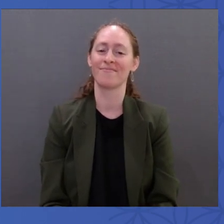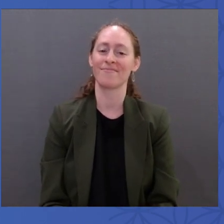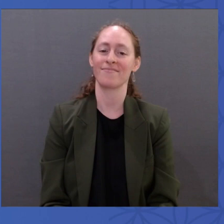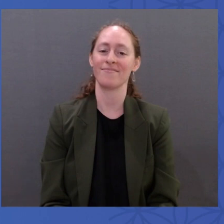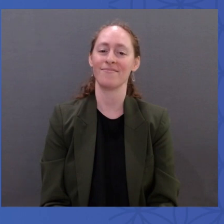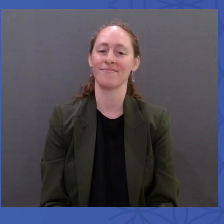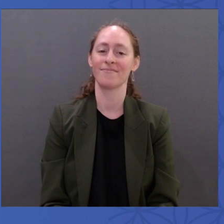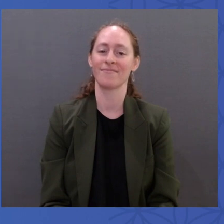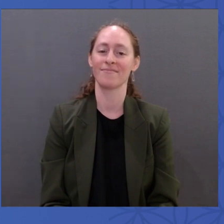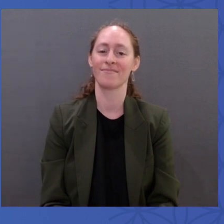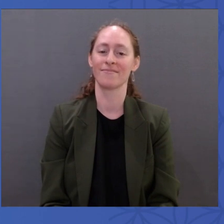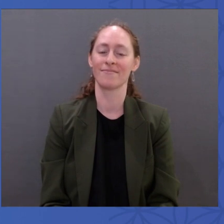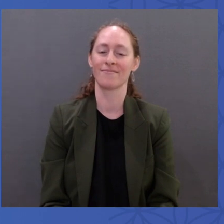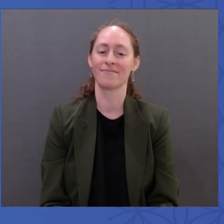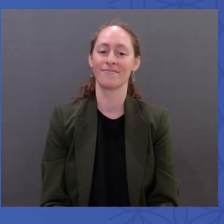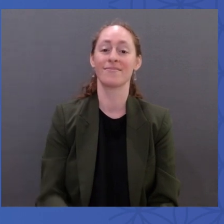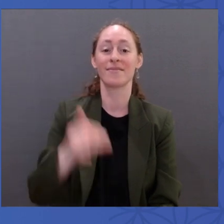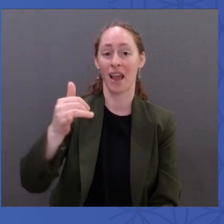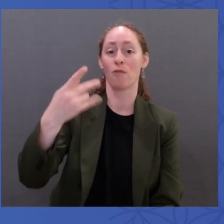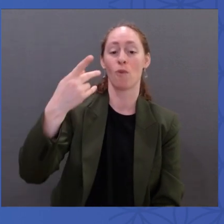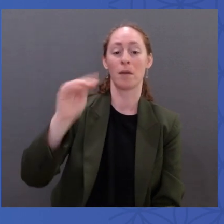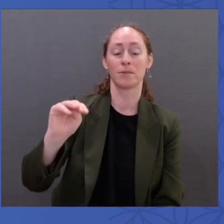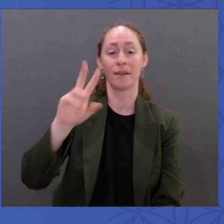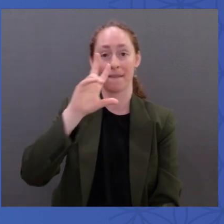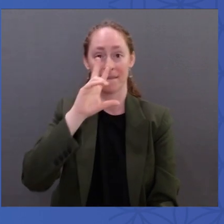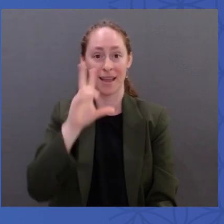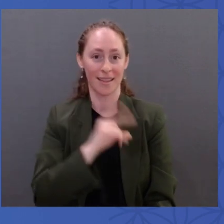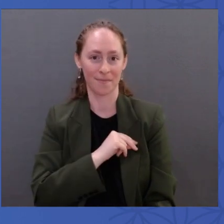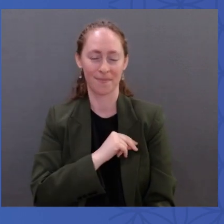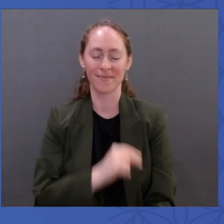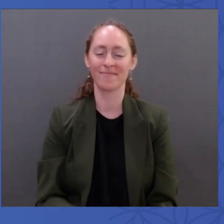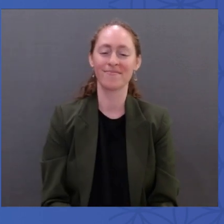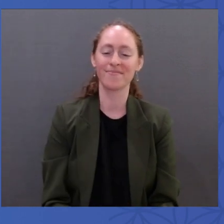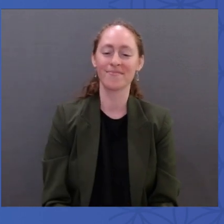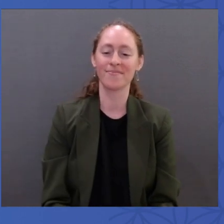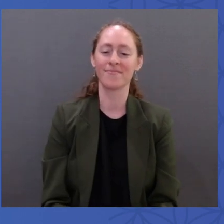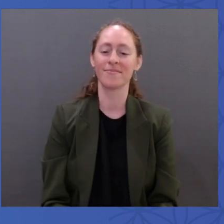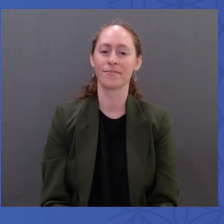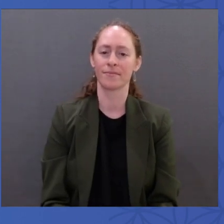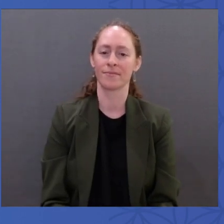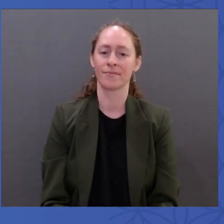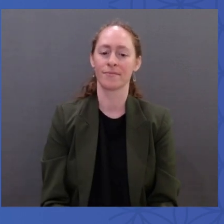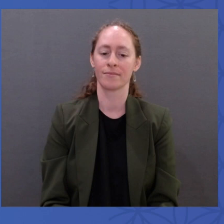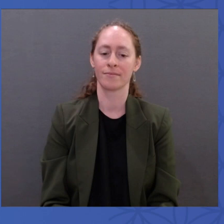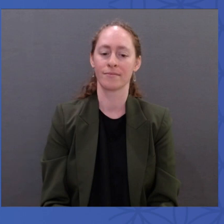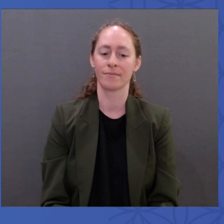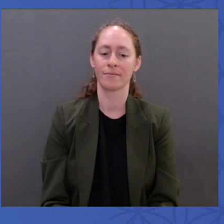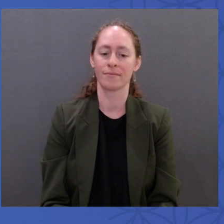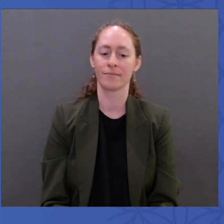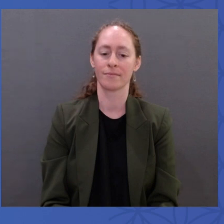Prime Minister Chinh: (As interpreted) Your Excellencies, President Joseph Biden,